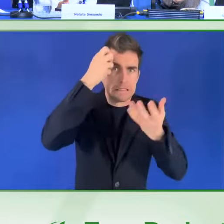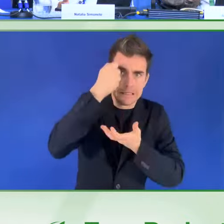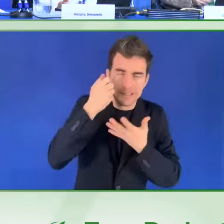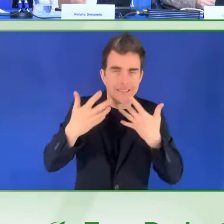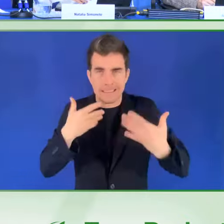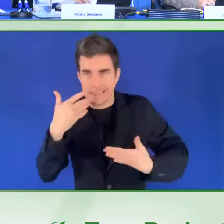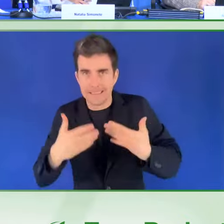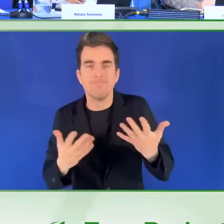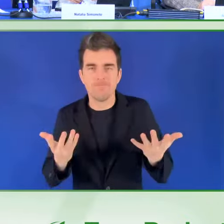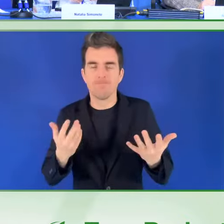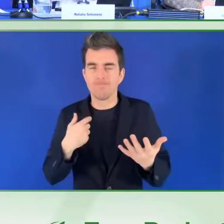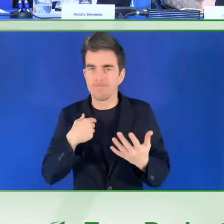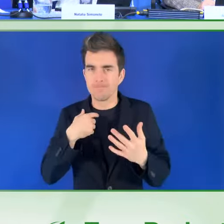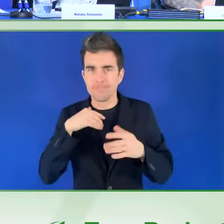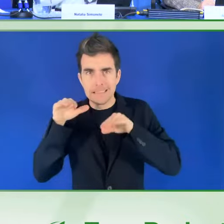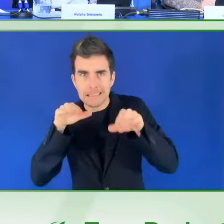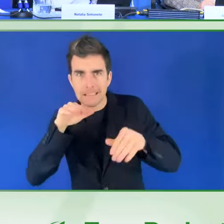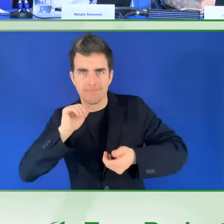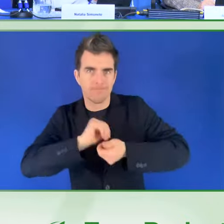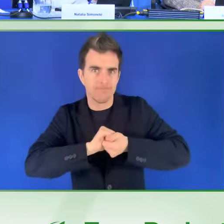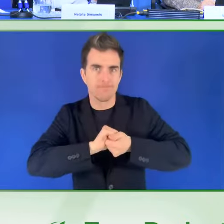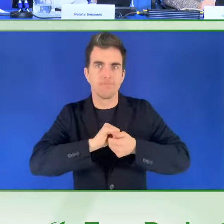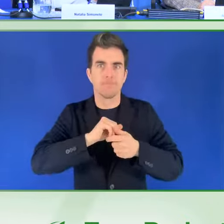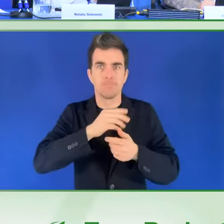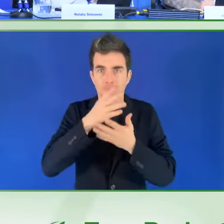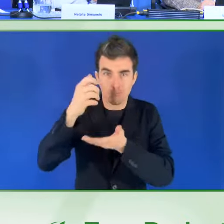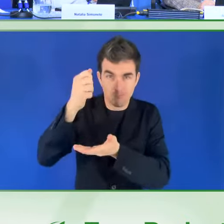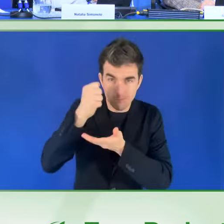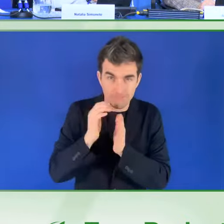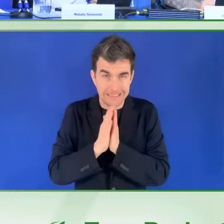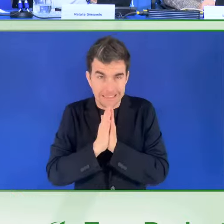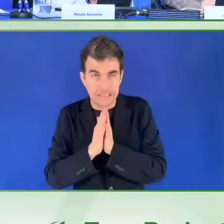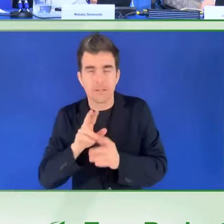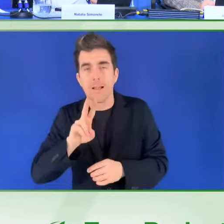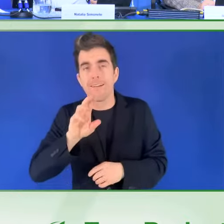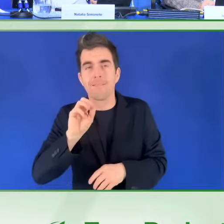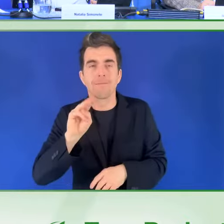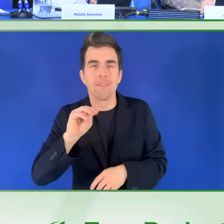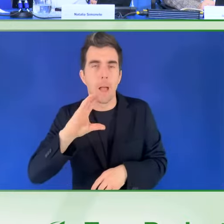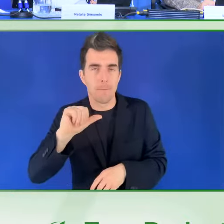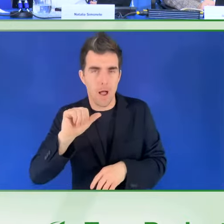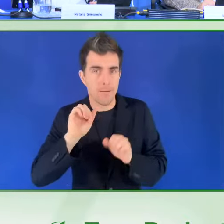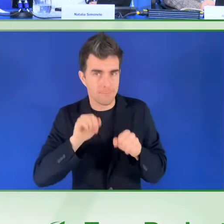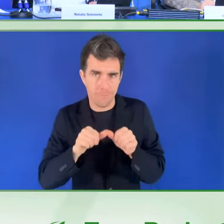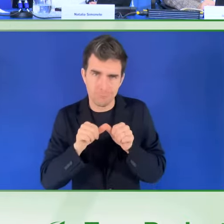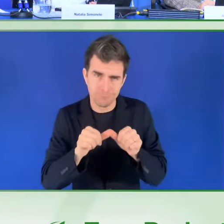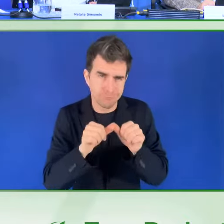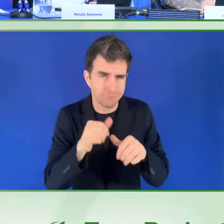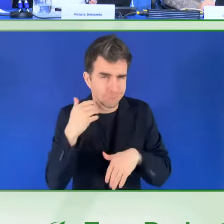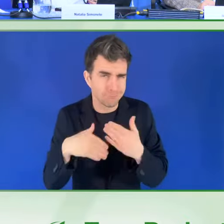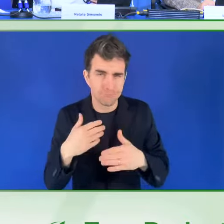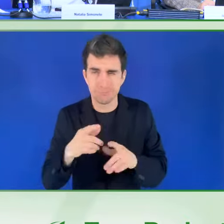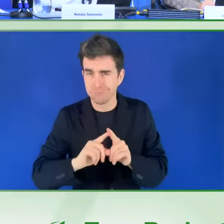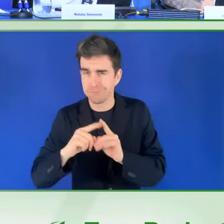I will now present a short video with the report of teachers who participated in the lab. Where is the video?